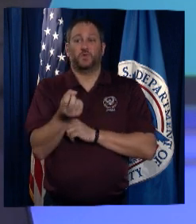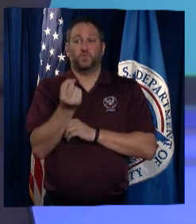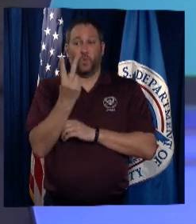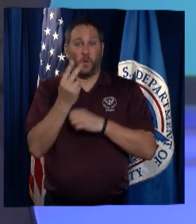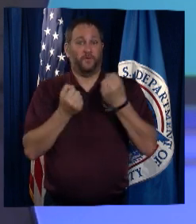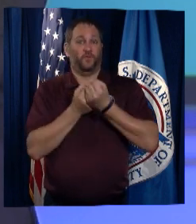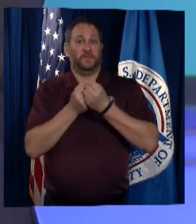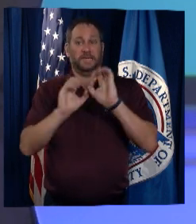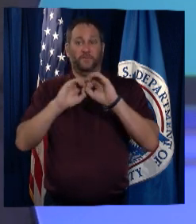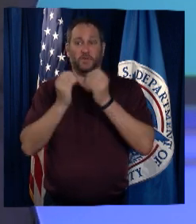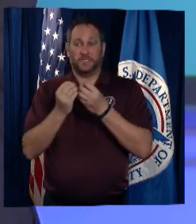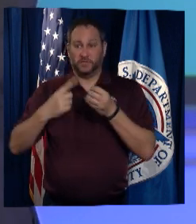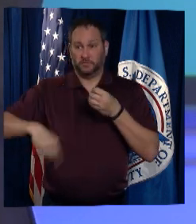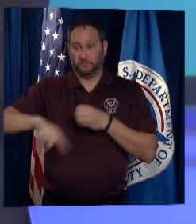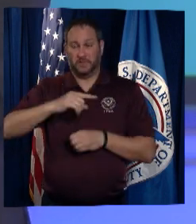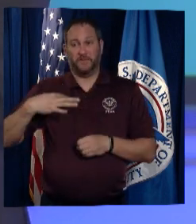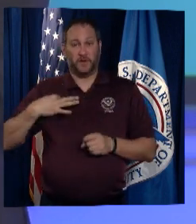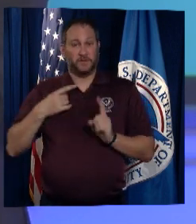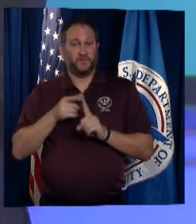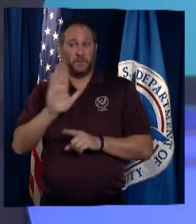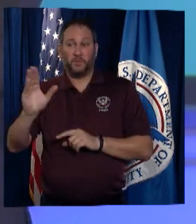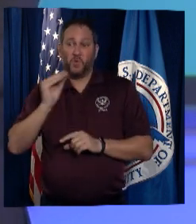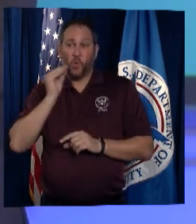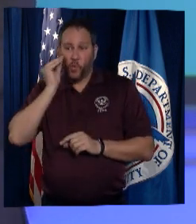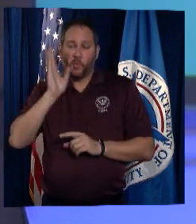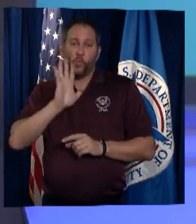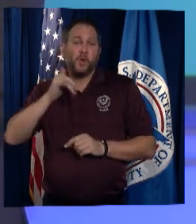that information on a shared map, that is shared among all the relief